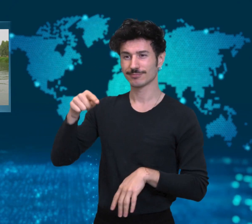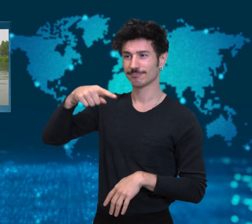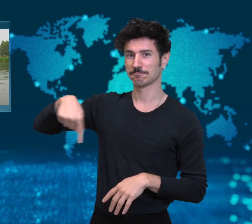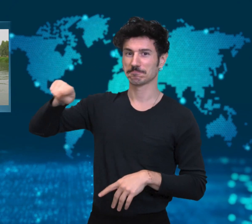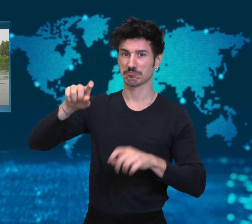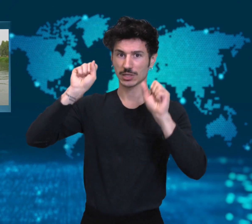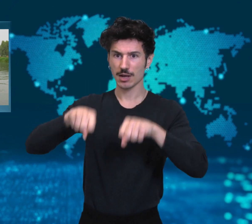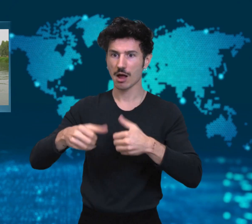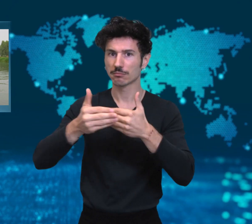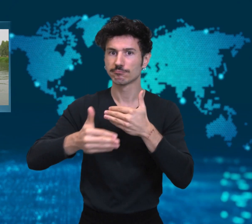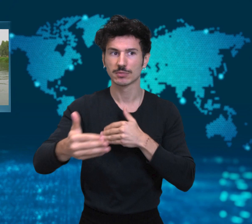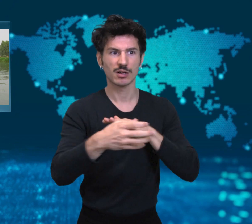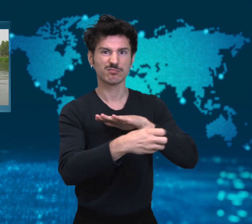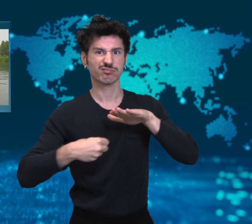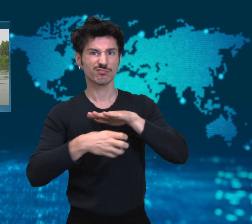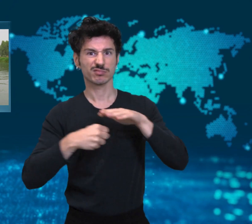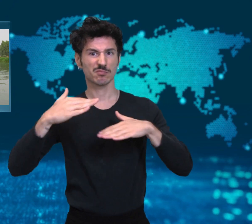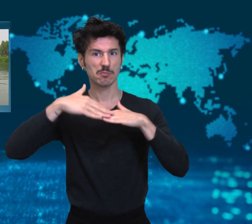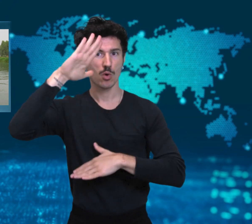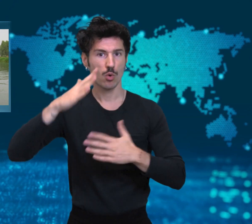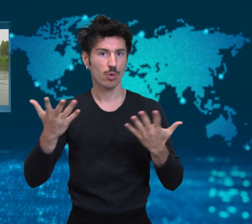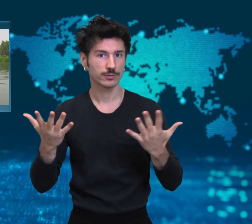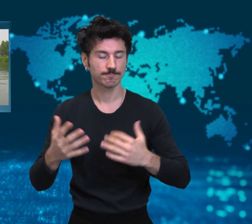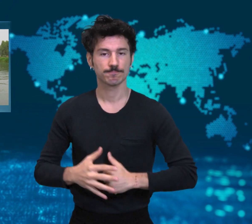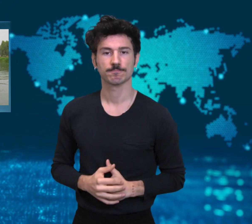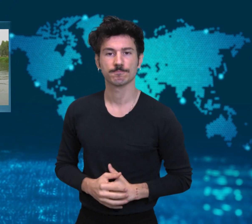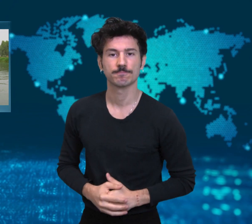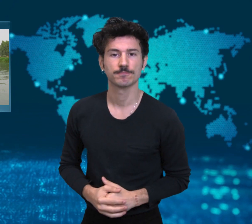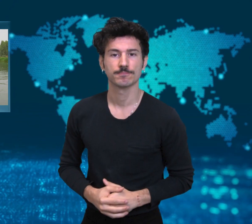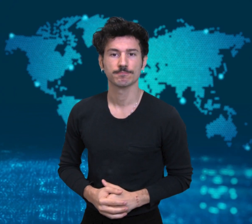allow jihadists to take more prisoners.